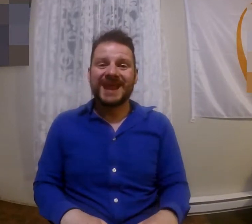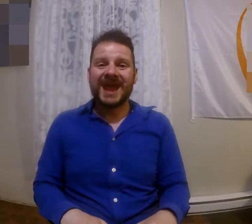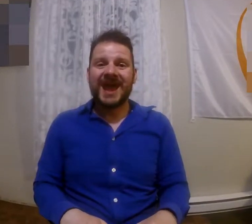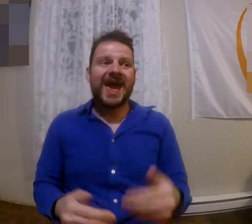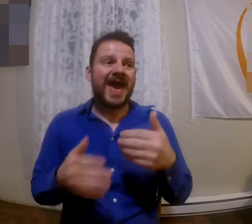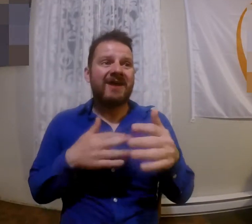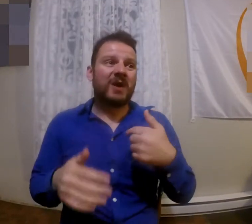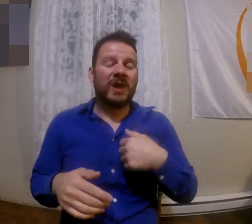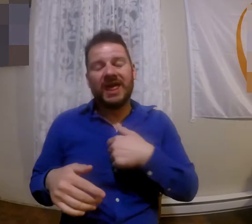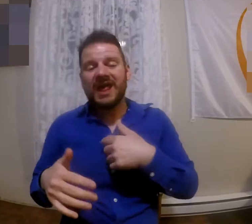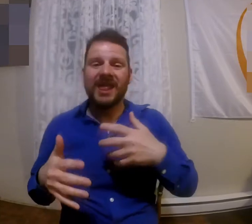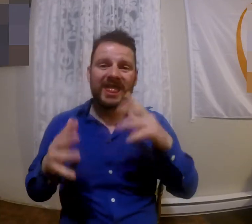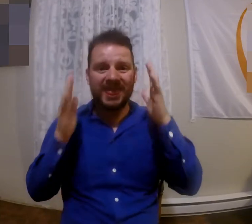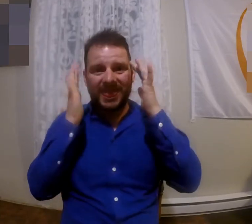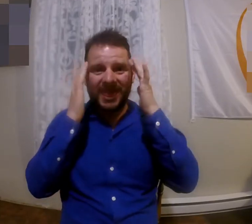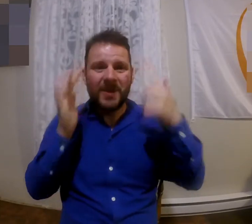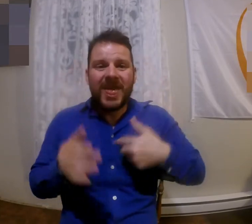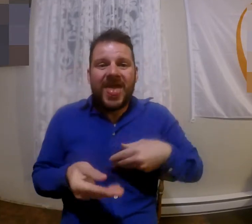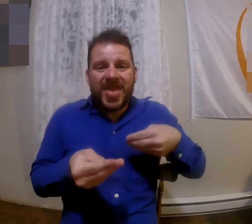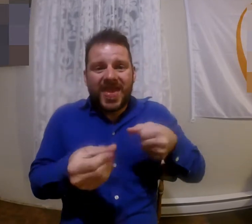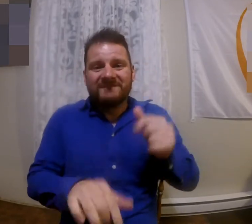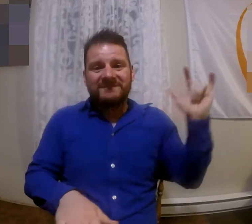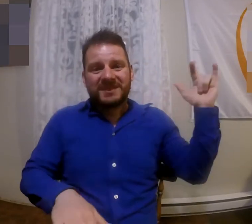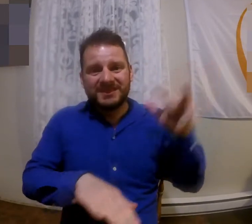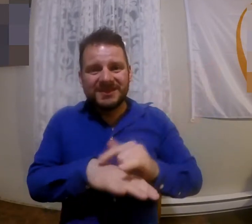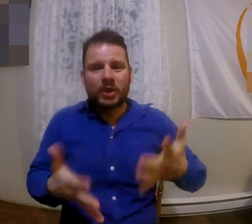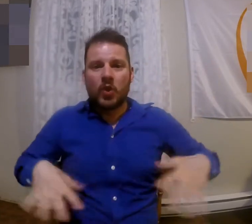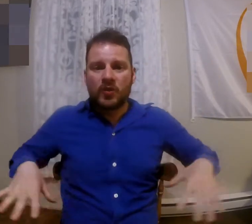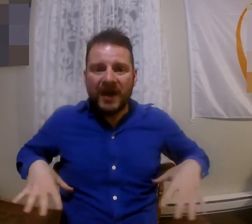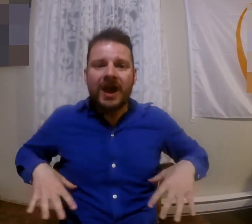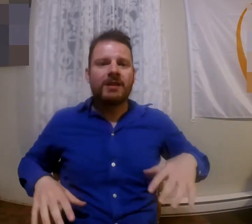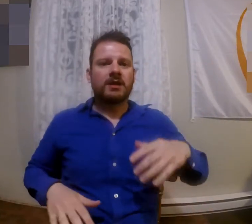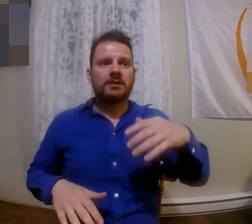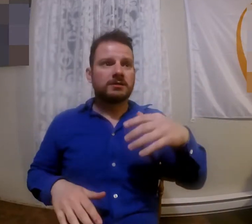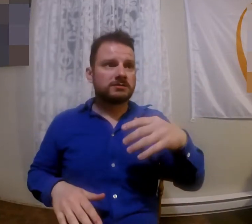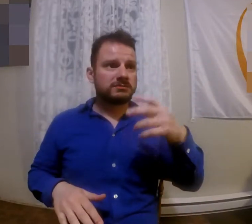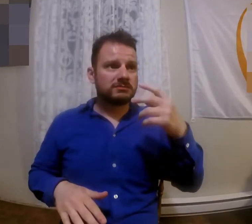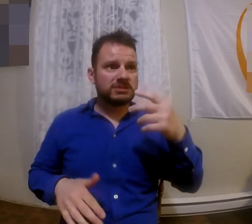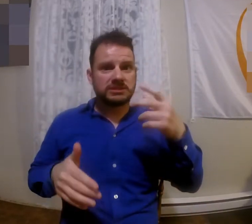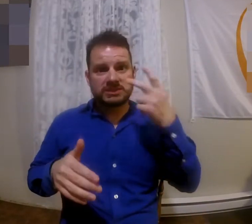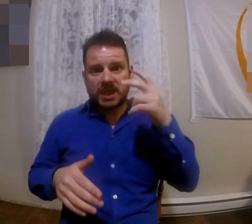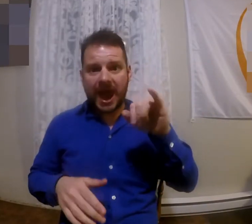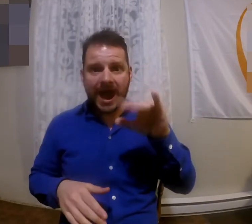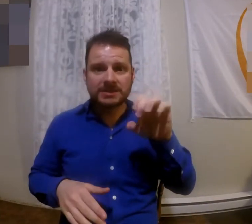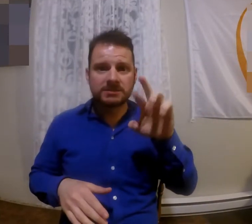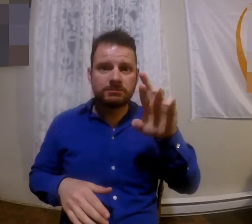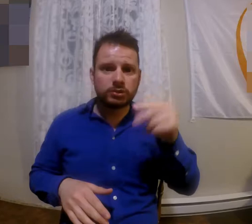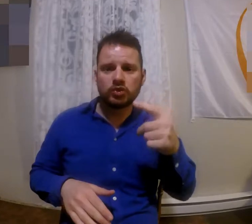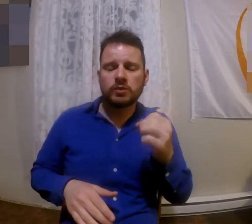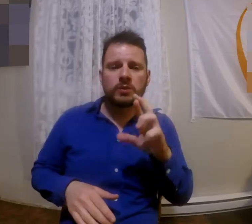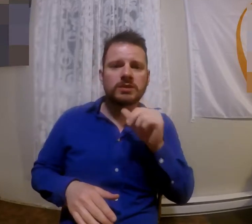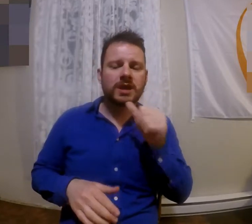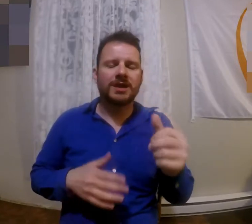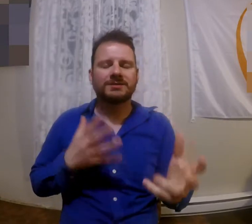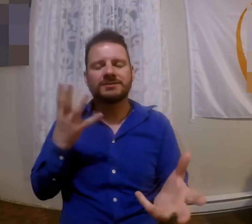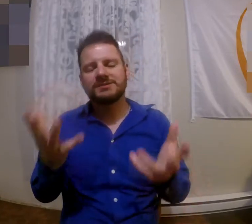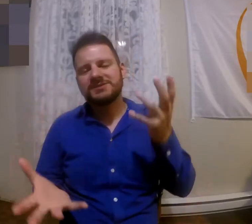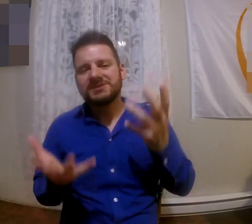Even though we were worried about paying a flight trip to Newfoundland whether to see an iceberg or not.